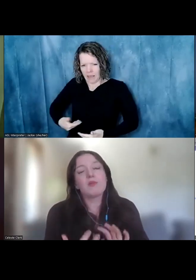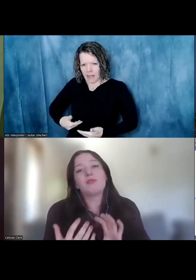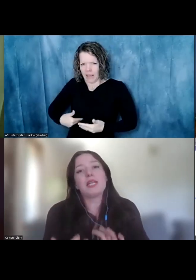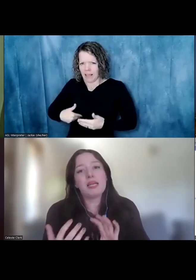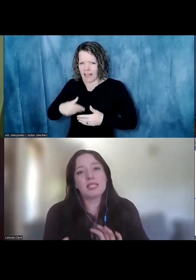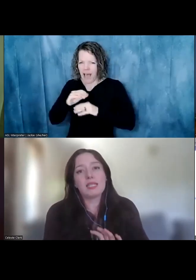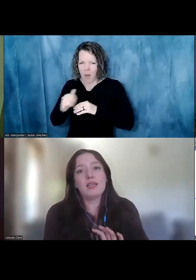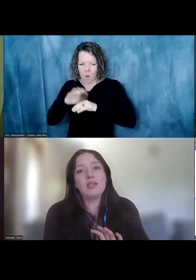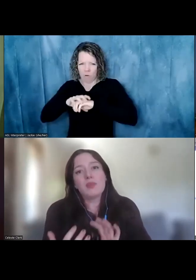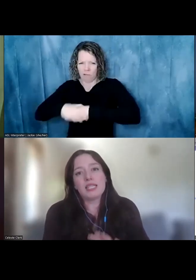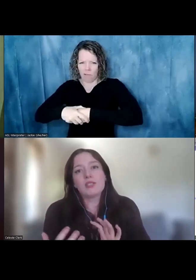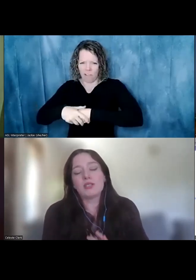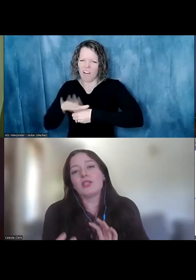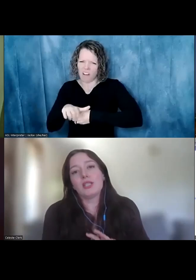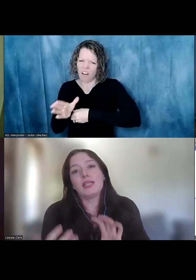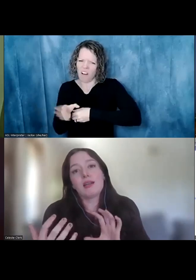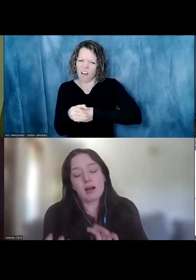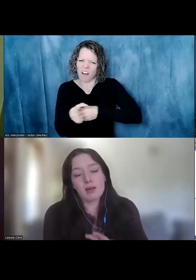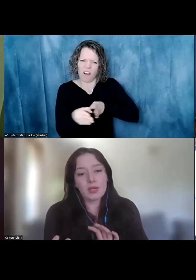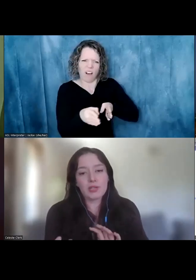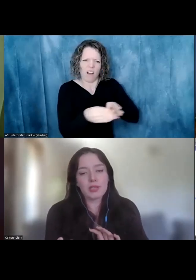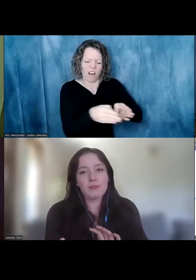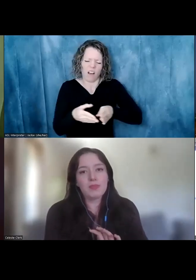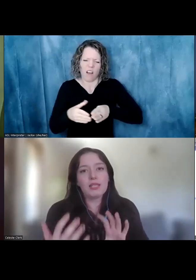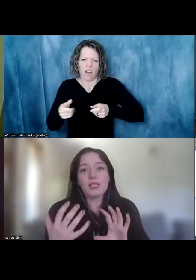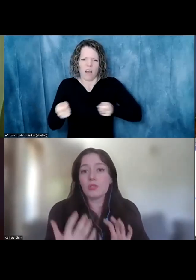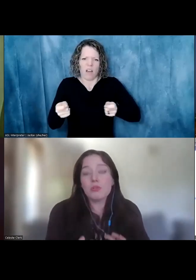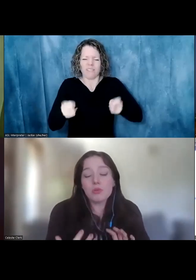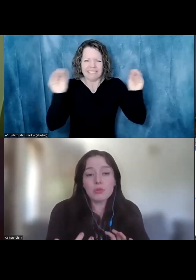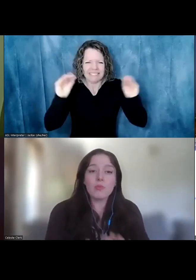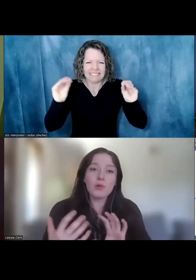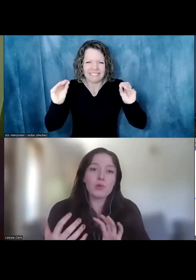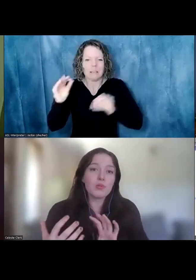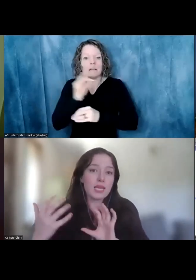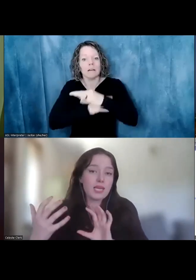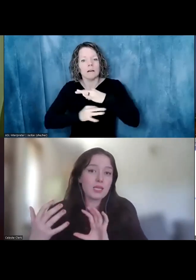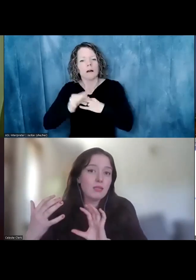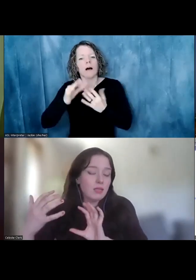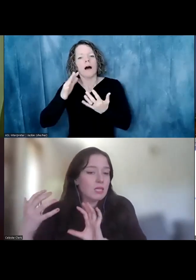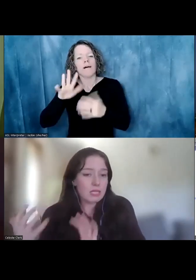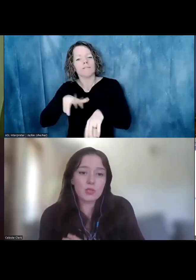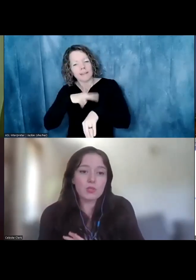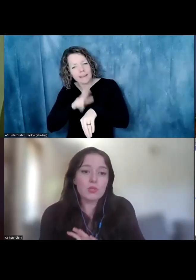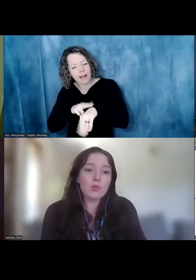what fundamentally begins to look a lot like harm reduction. And this is true both in substance use